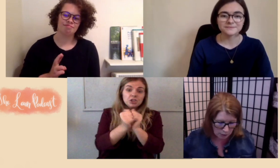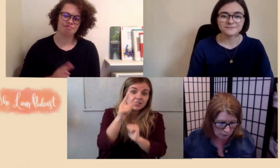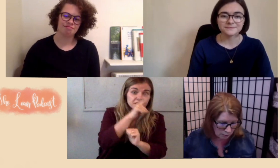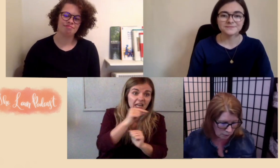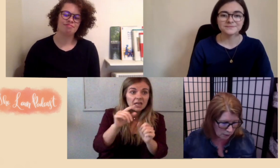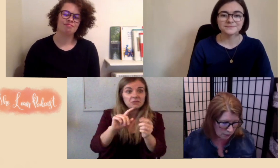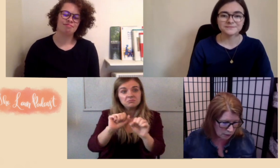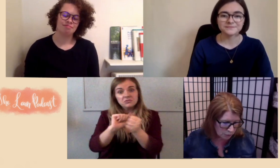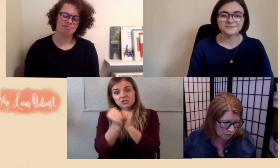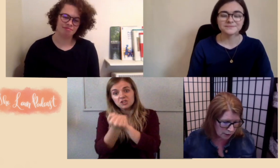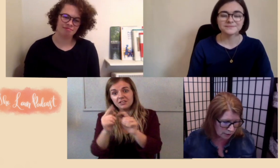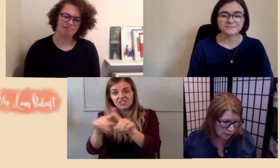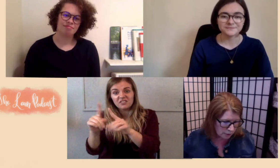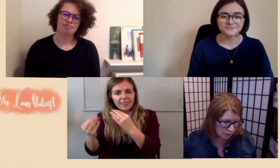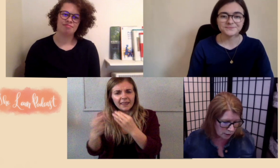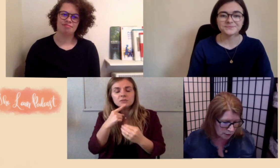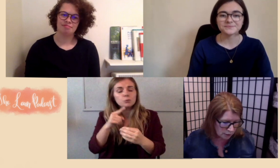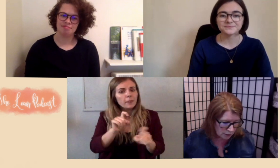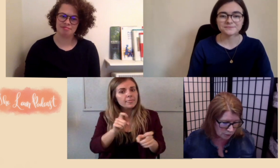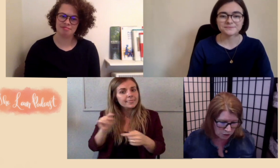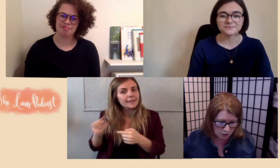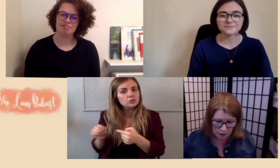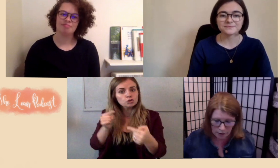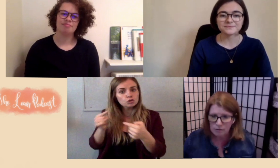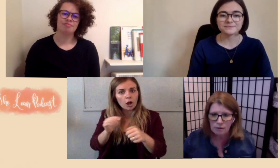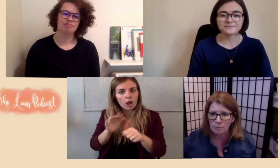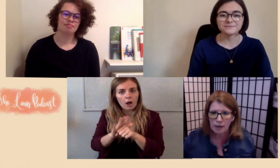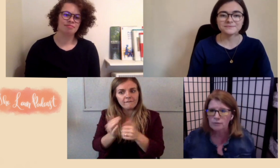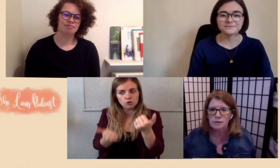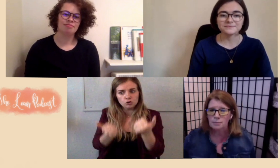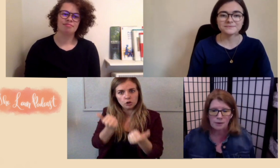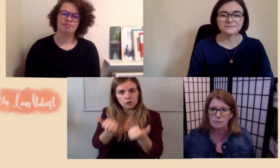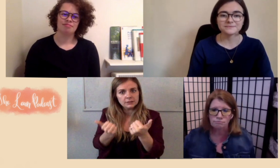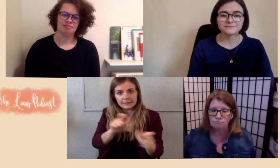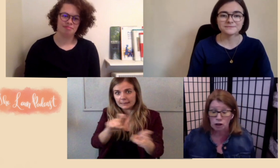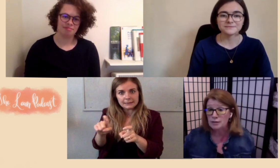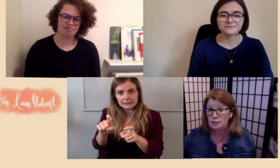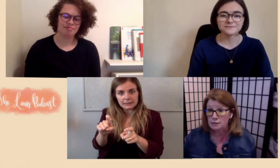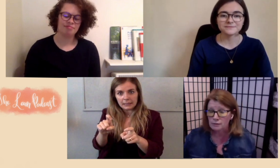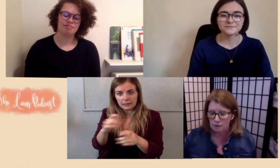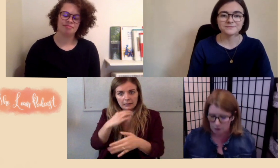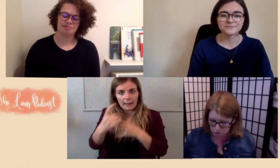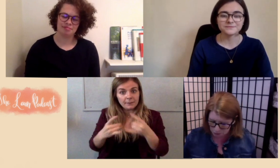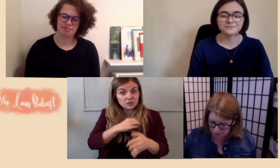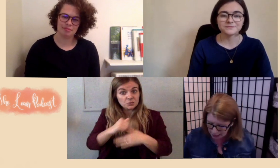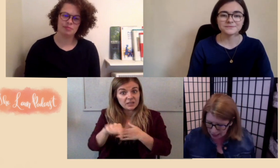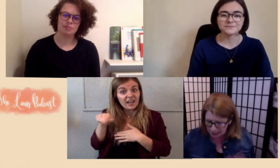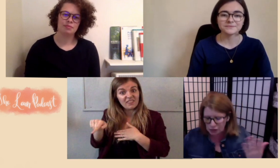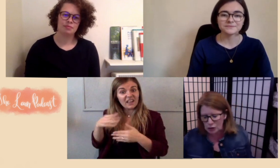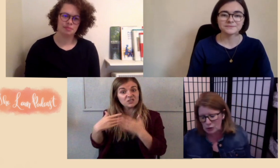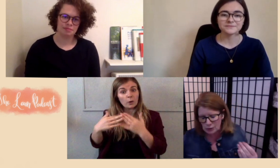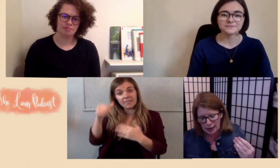And so, and so, so pardon me if I'm going too esoteric when I say this,